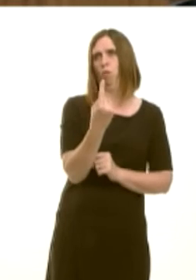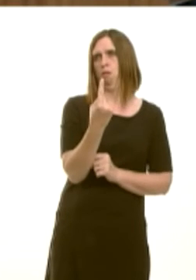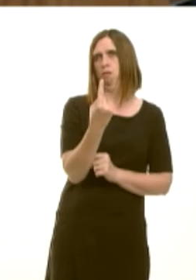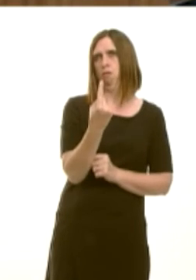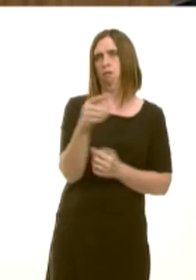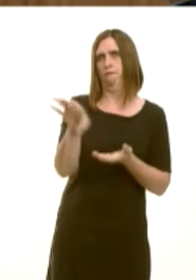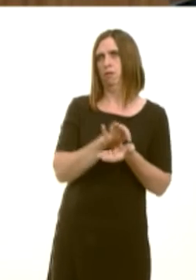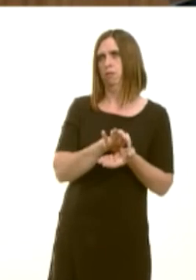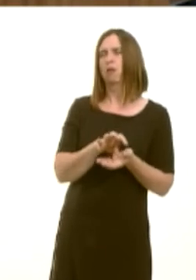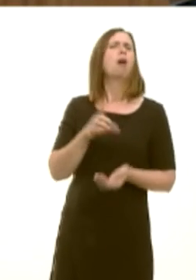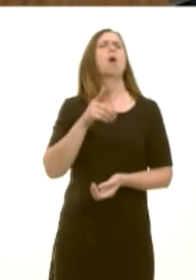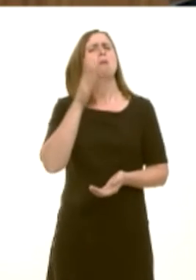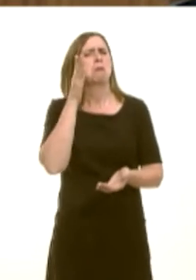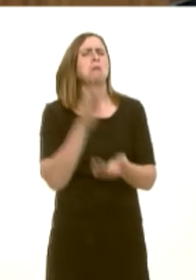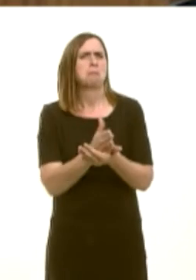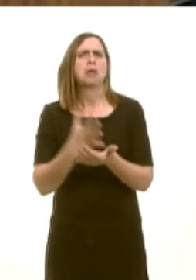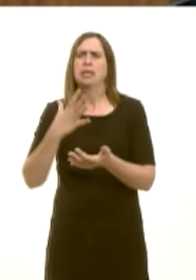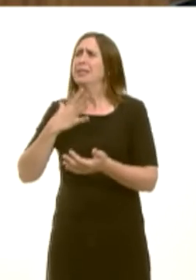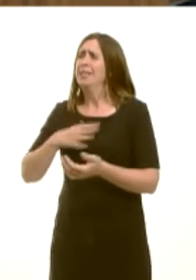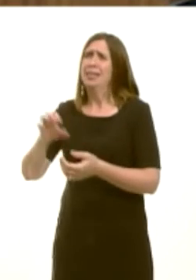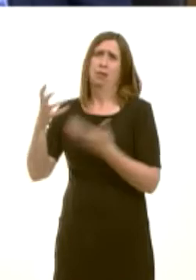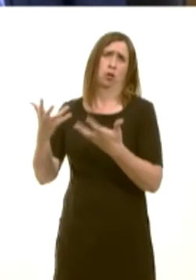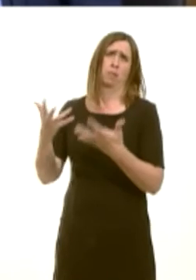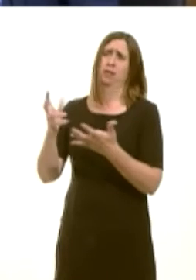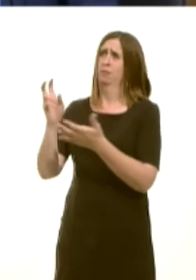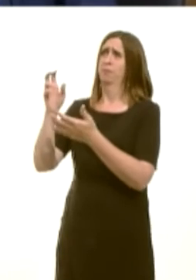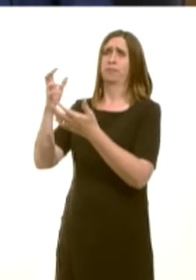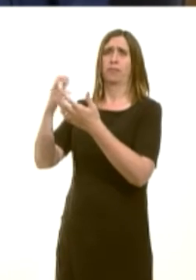is need for reform. Nobody can argue that the current structure is perfect, far from